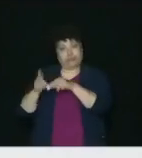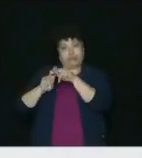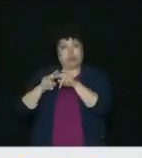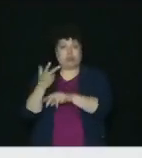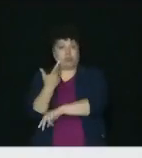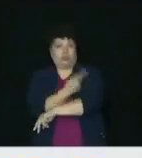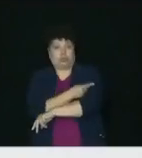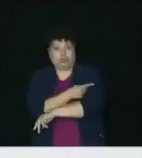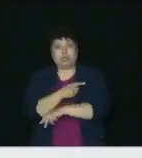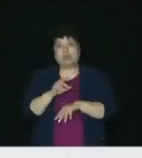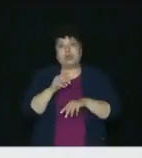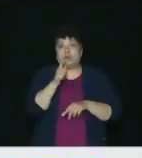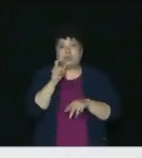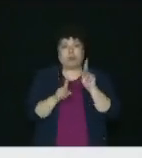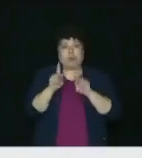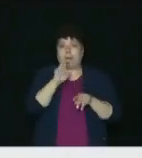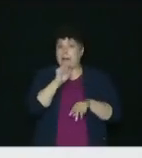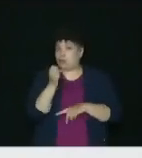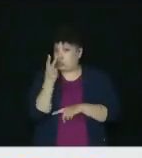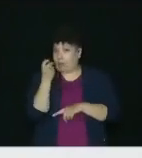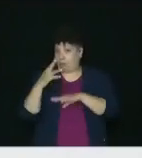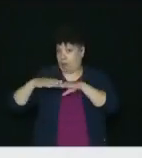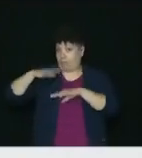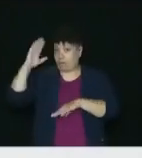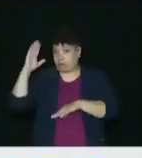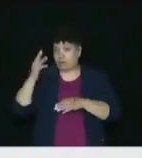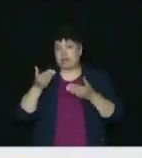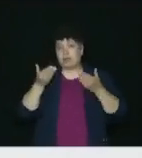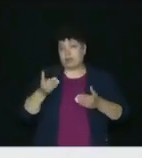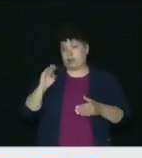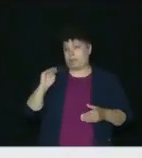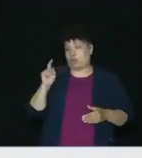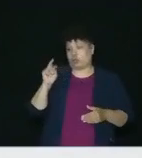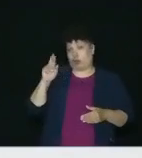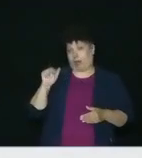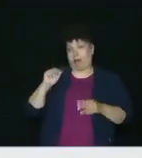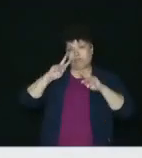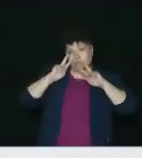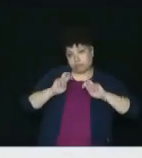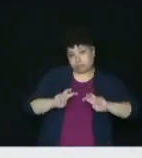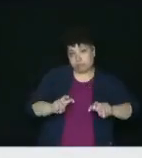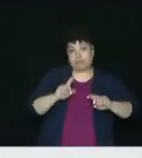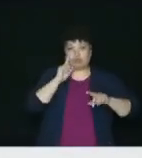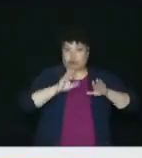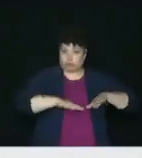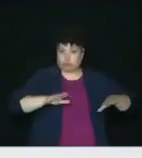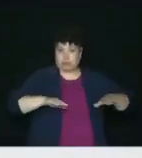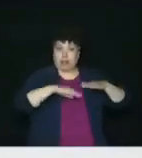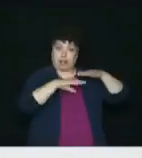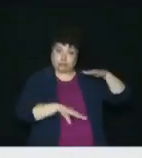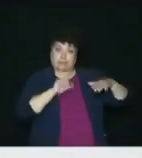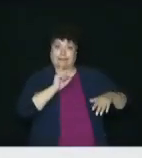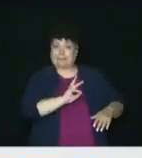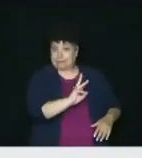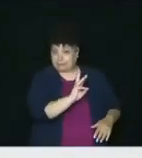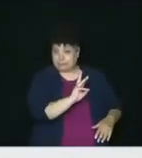STRAIN OF THE VIRUS AND THE